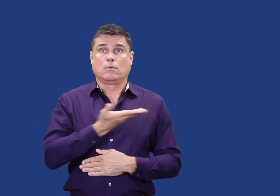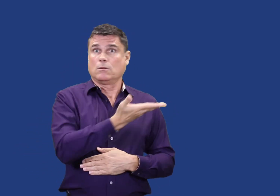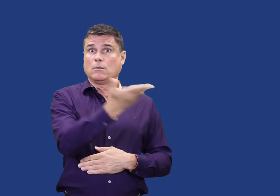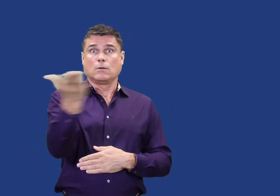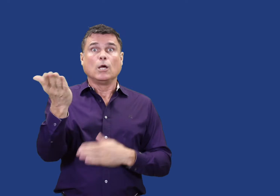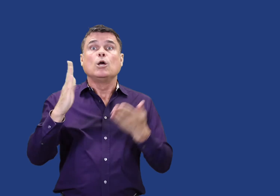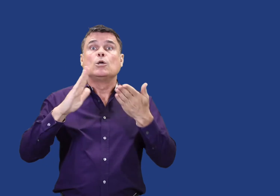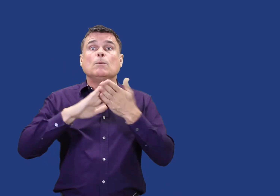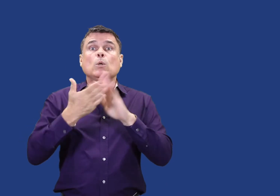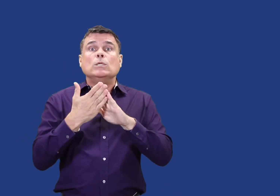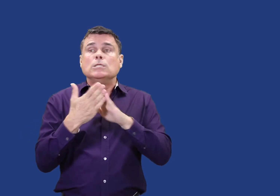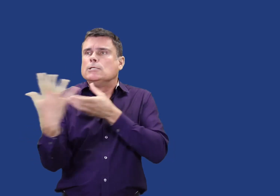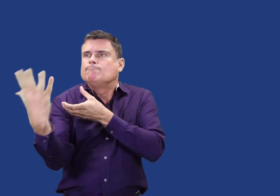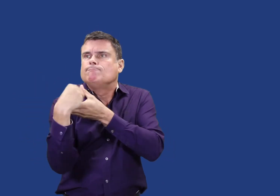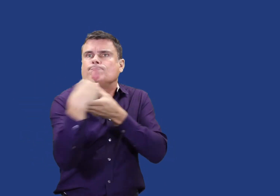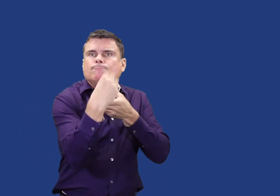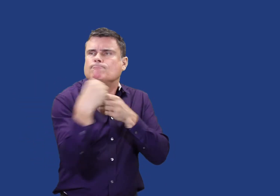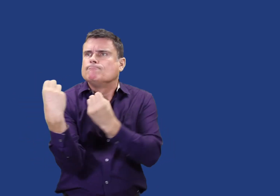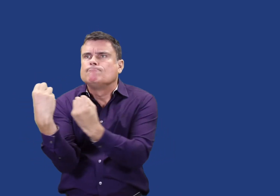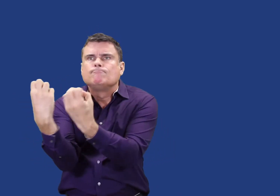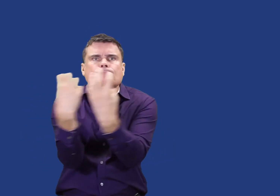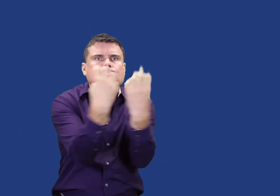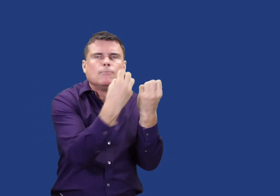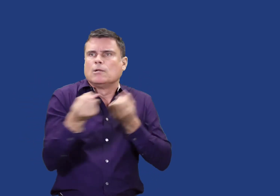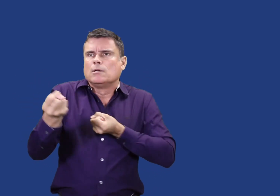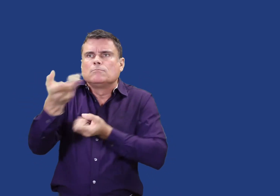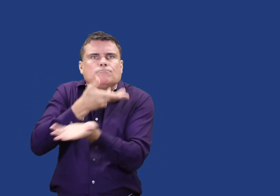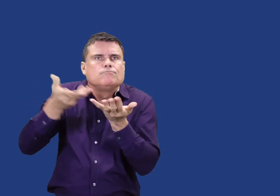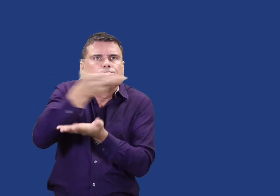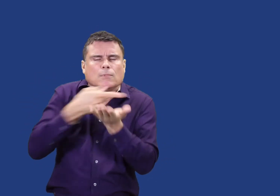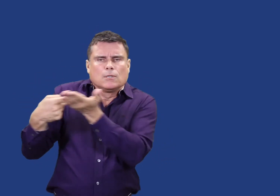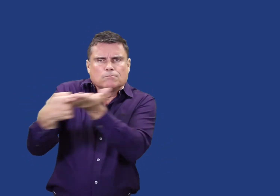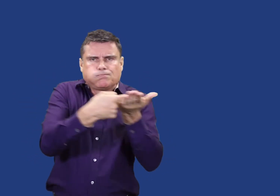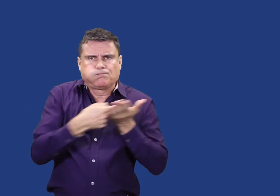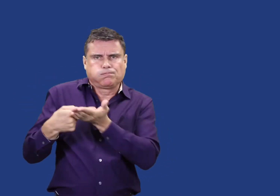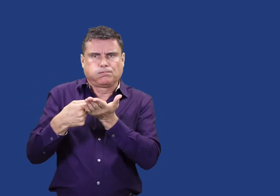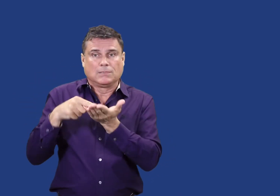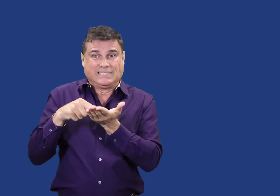GATHER COMMUNITY INPUT